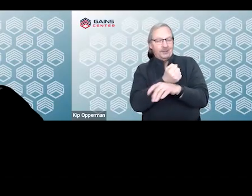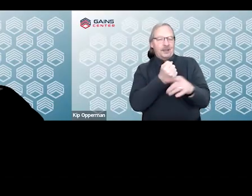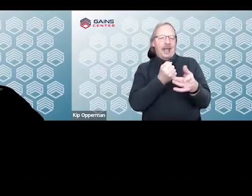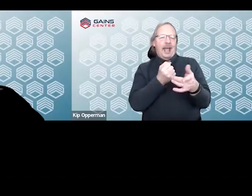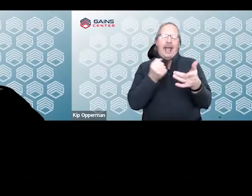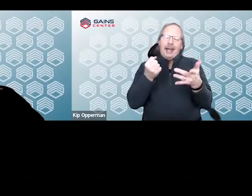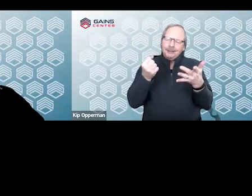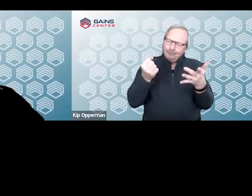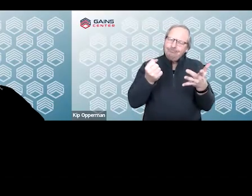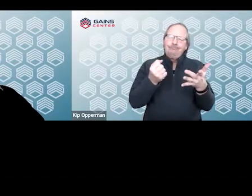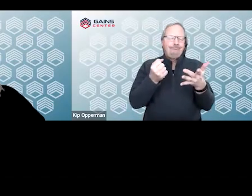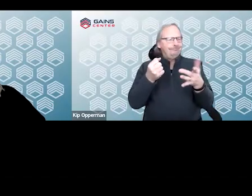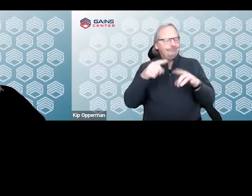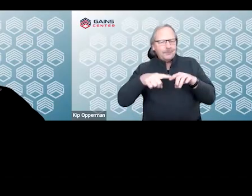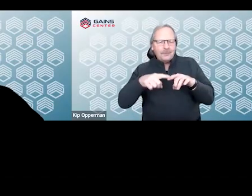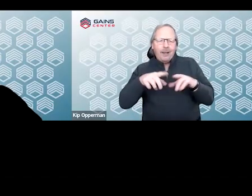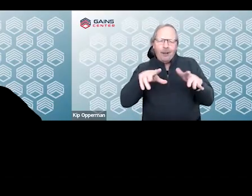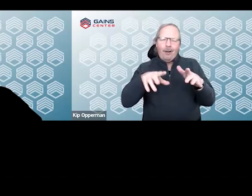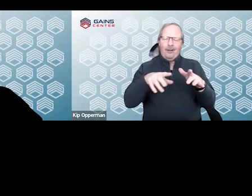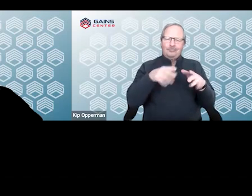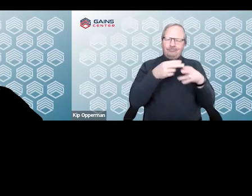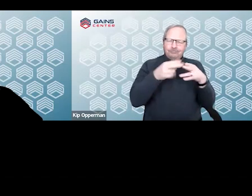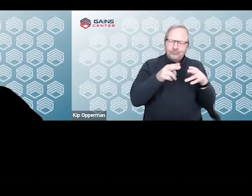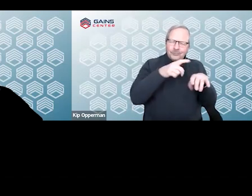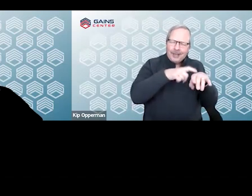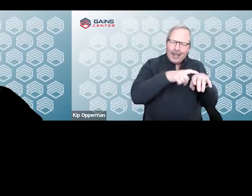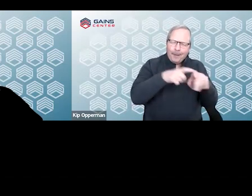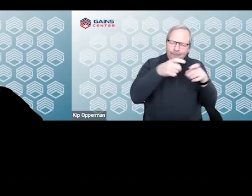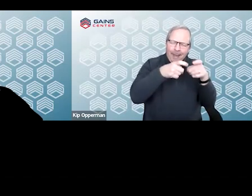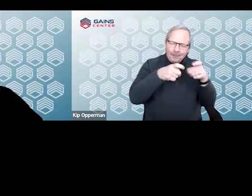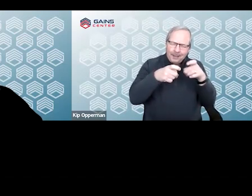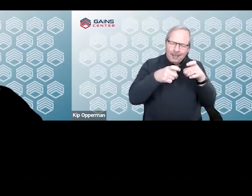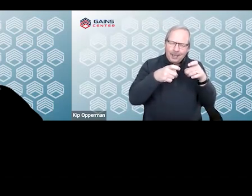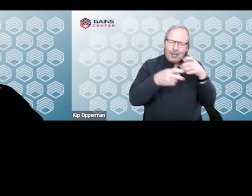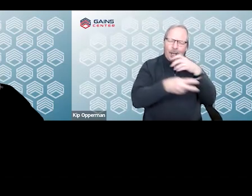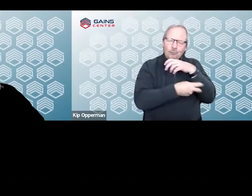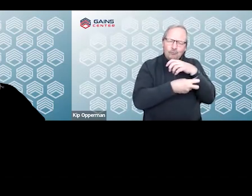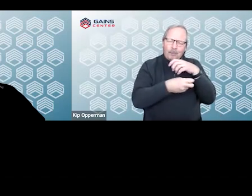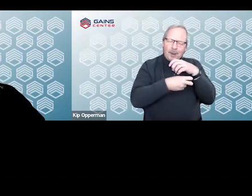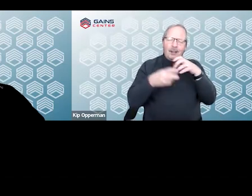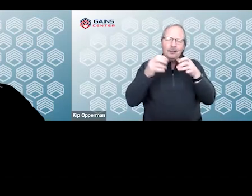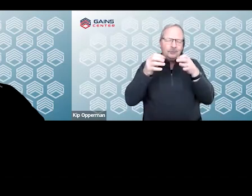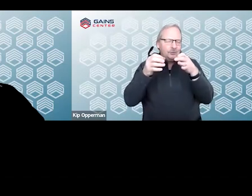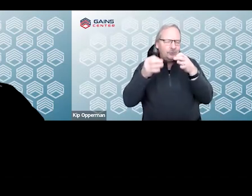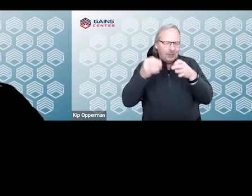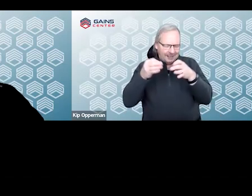in Criminal Justice Settings." And our presenter for today is Dr. Richard Rawson, and I will introduce him shortly.